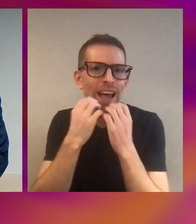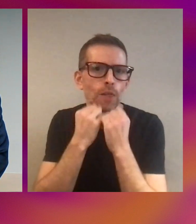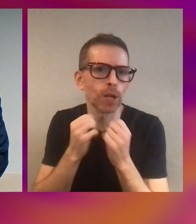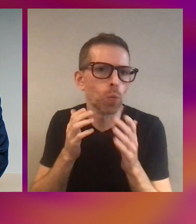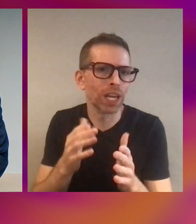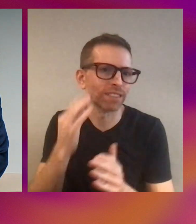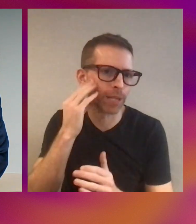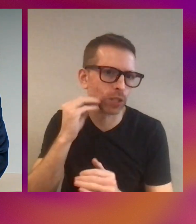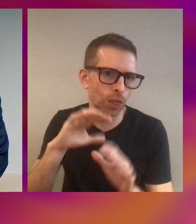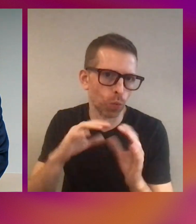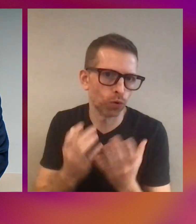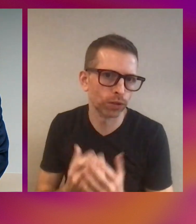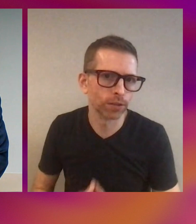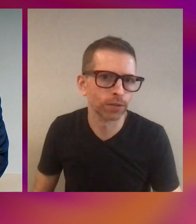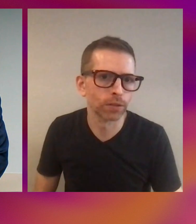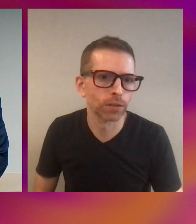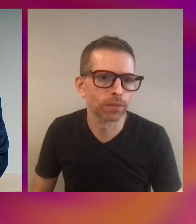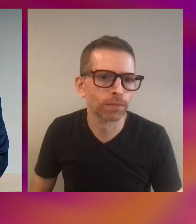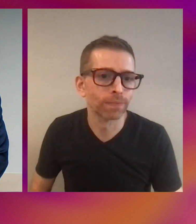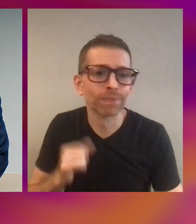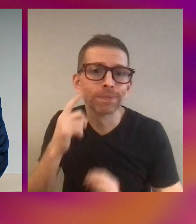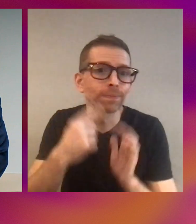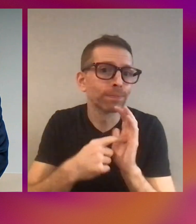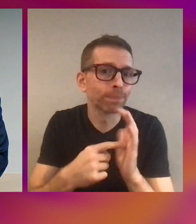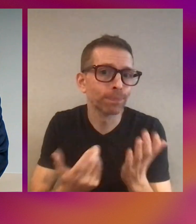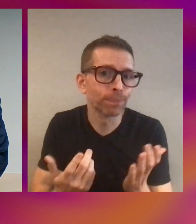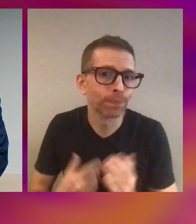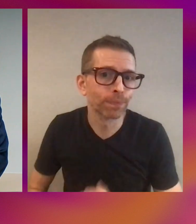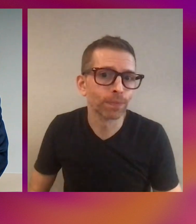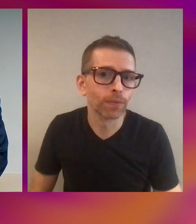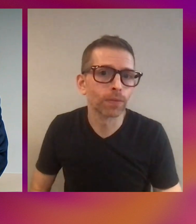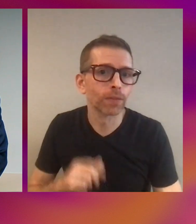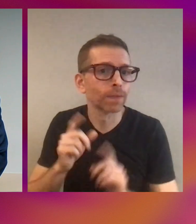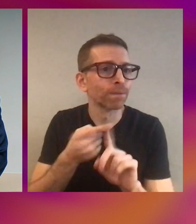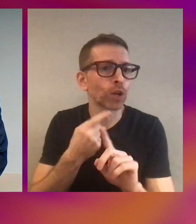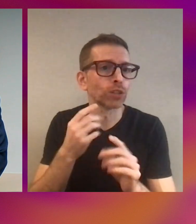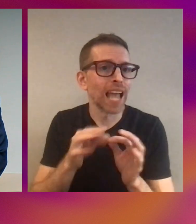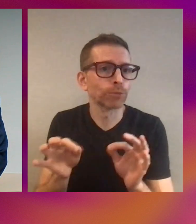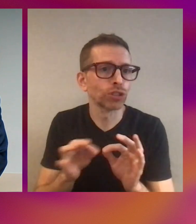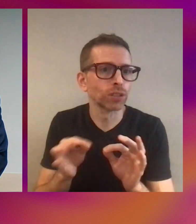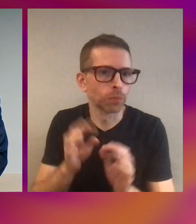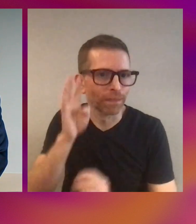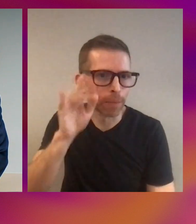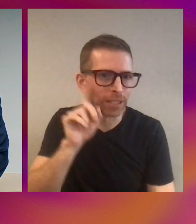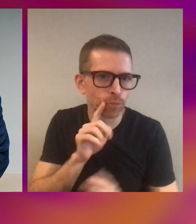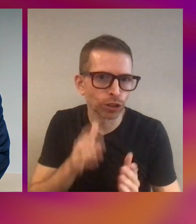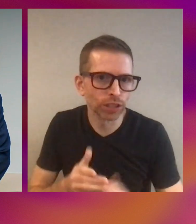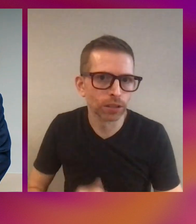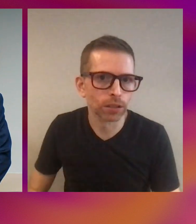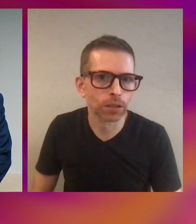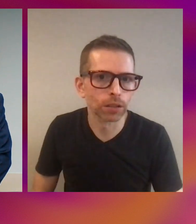For example, the first captioning was invented by a deaf person. It was actually created for